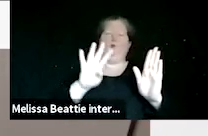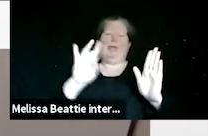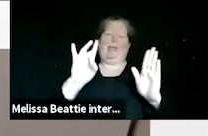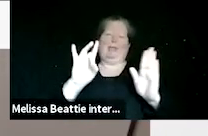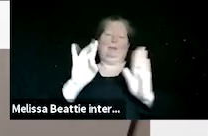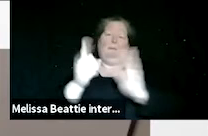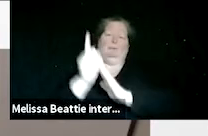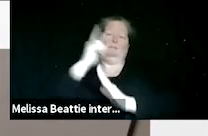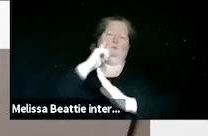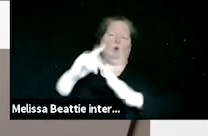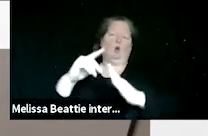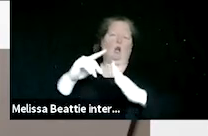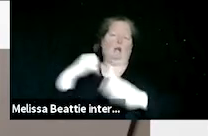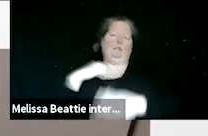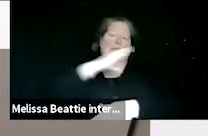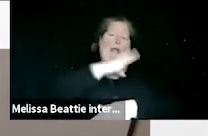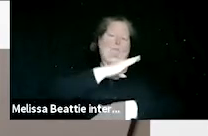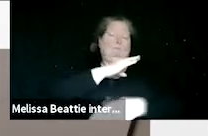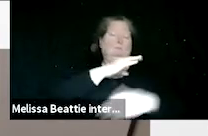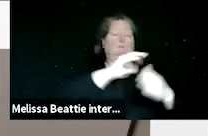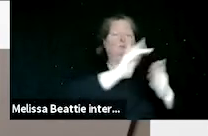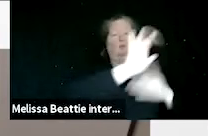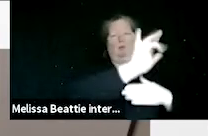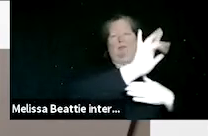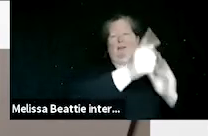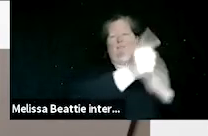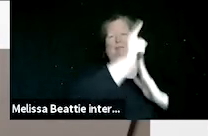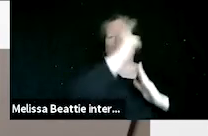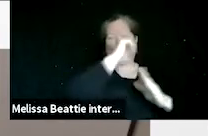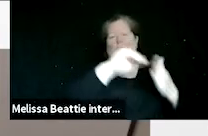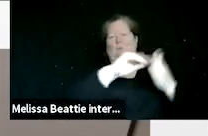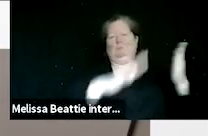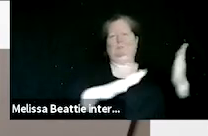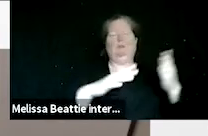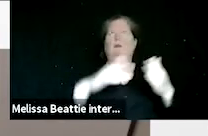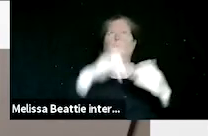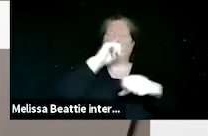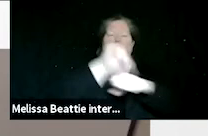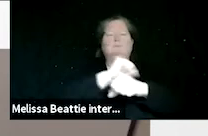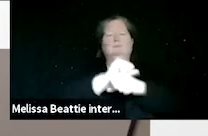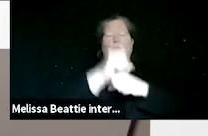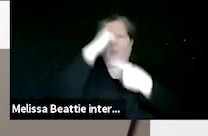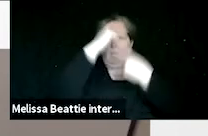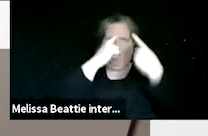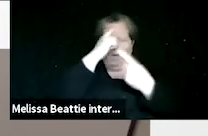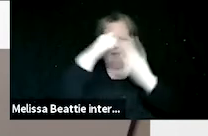Ben Woelk: Readily admitted that they totally overthought everything, trying to figure the thing out. So different